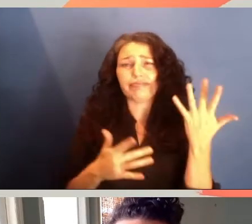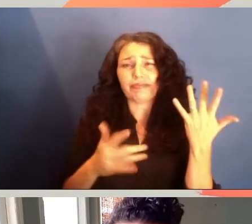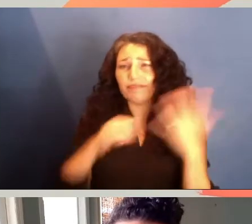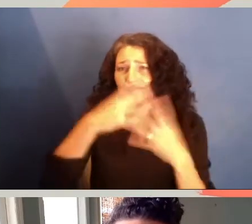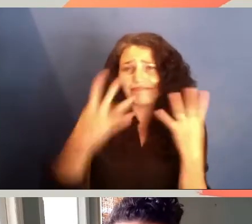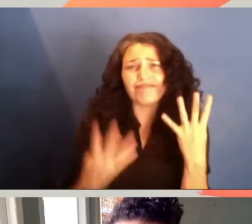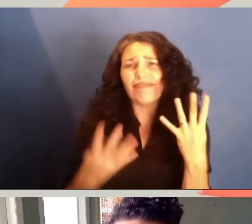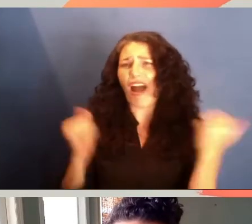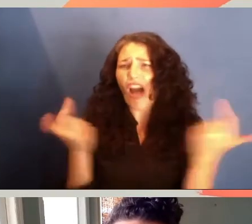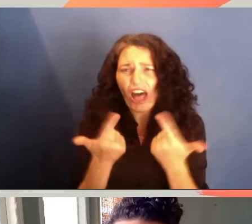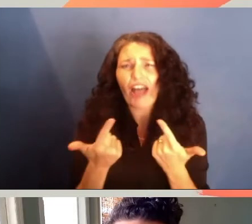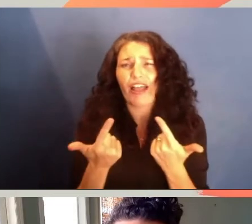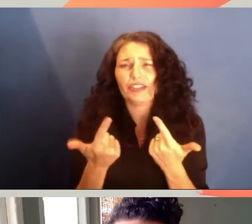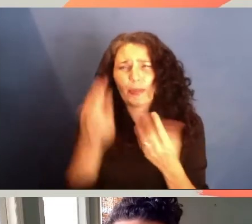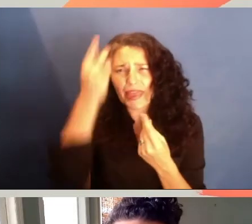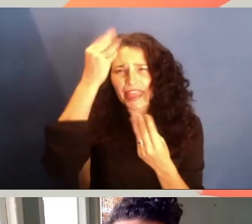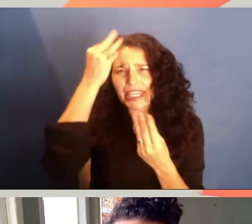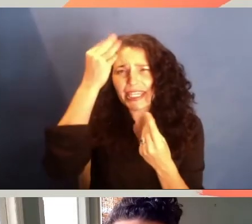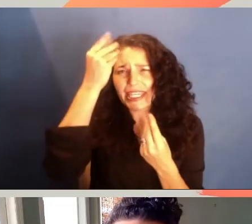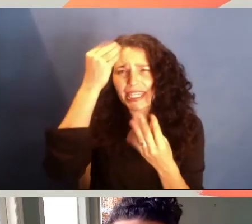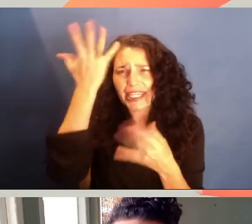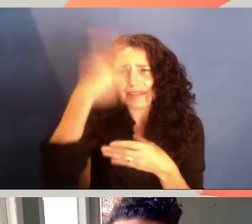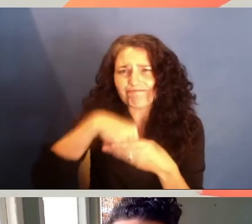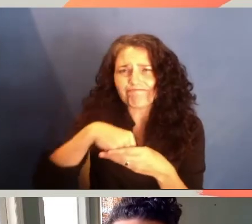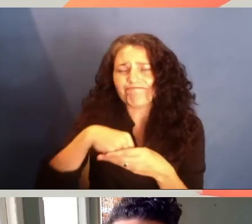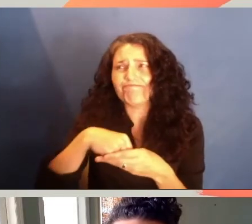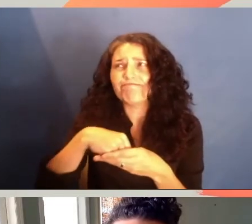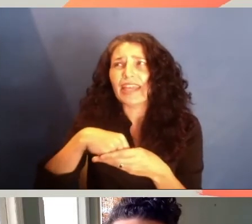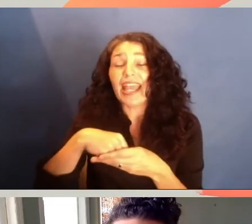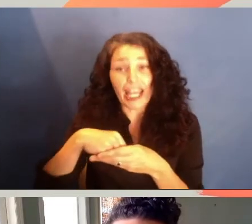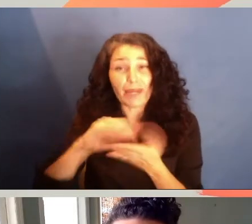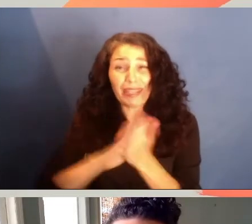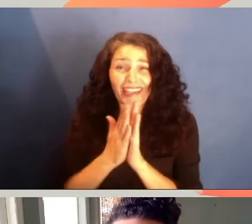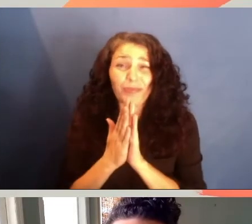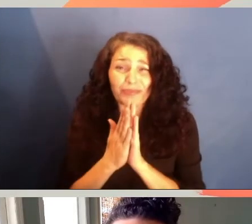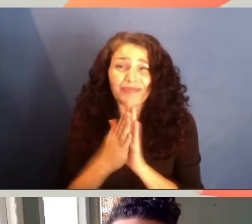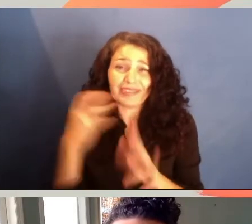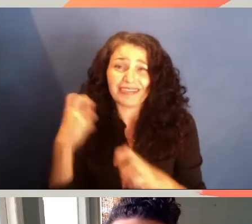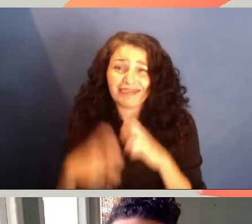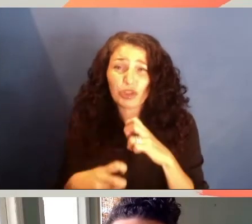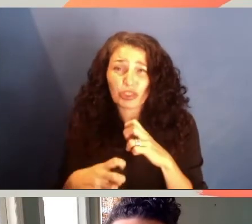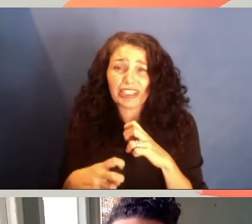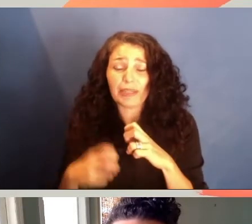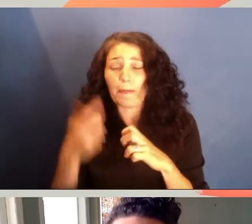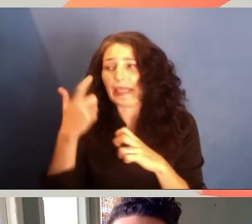And I think it gets trickier when you have networks and production companies